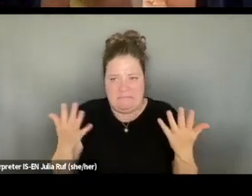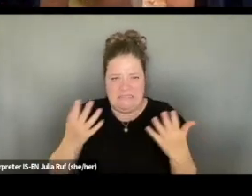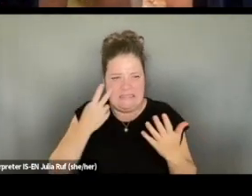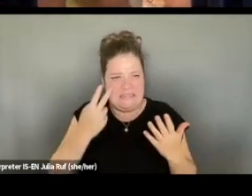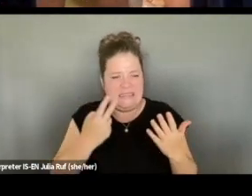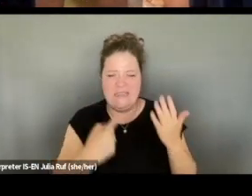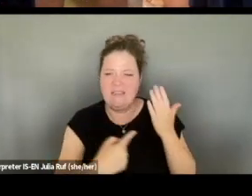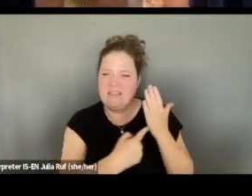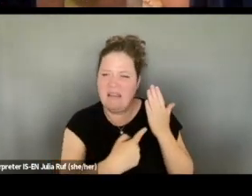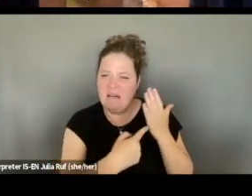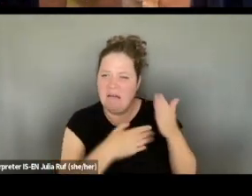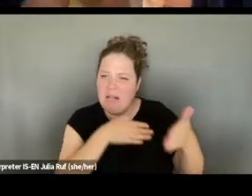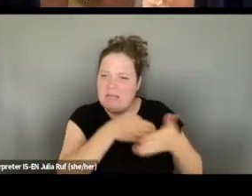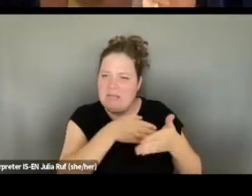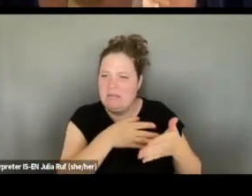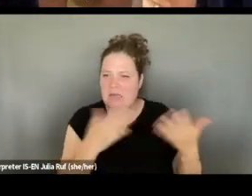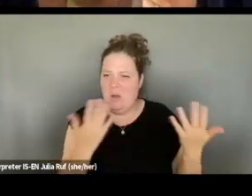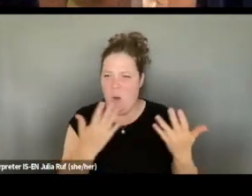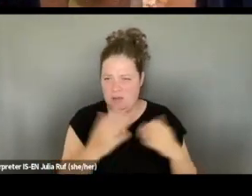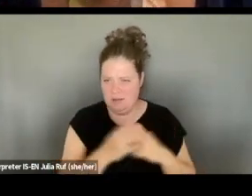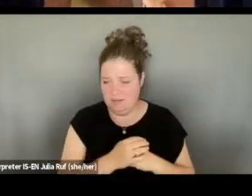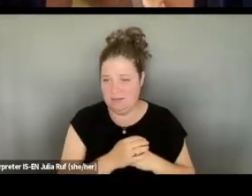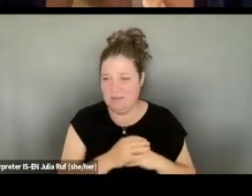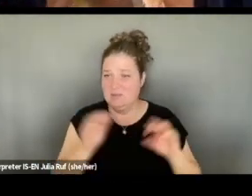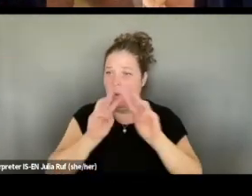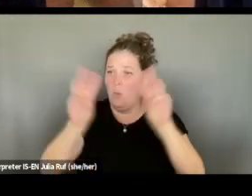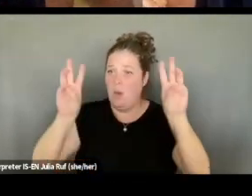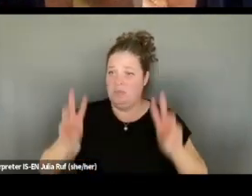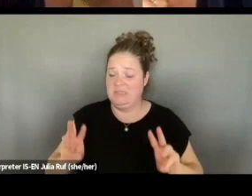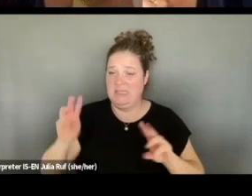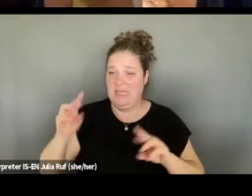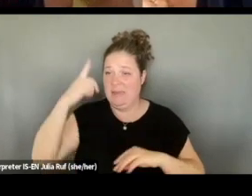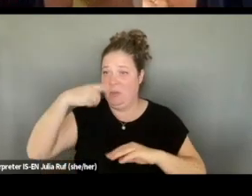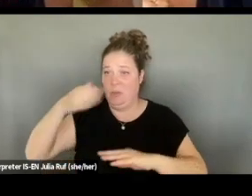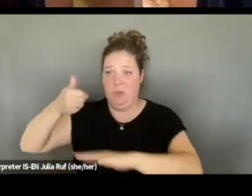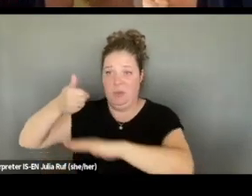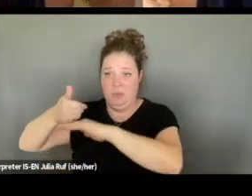more important for most website owners, in most cases. A